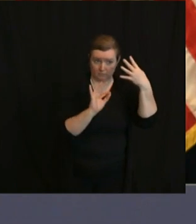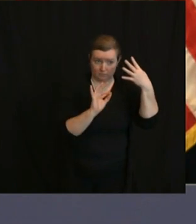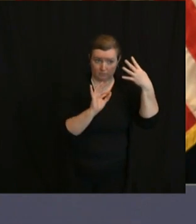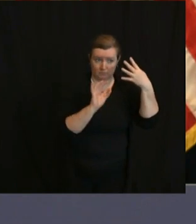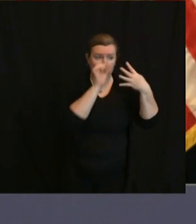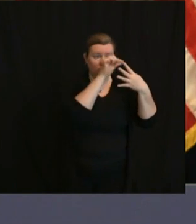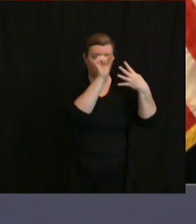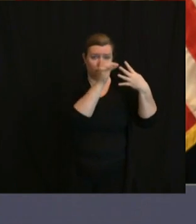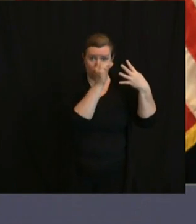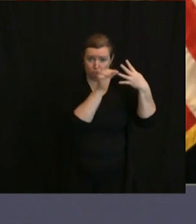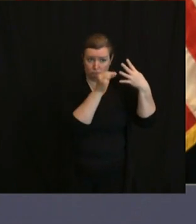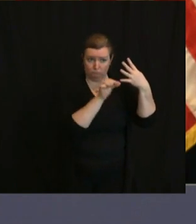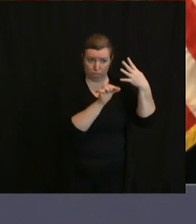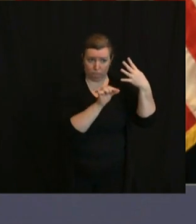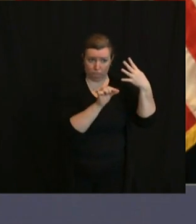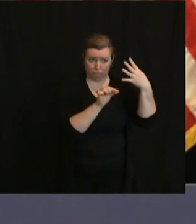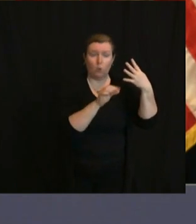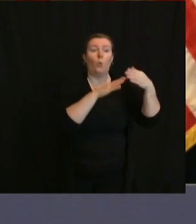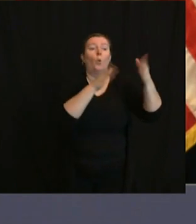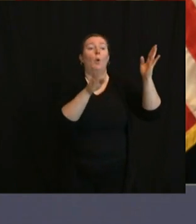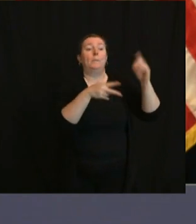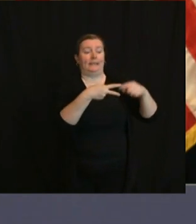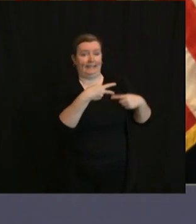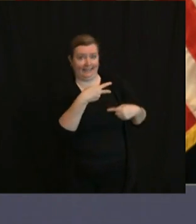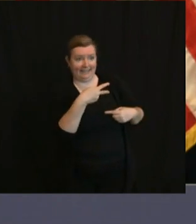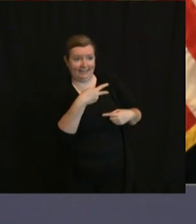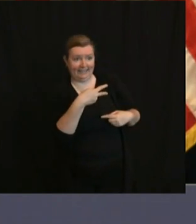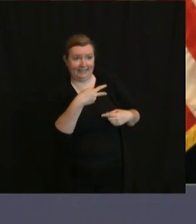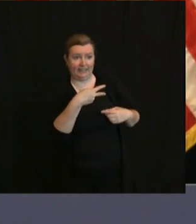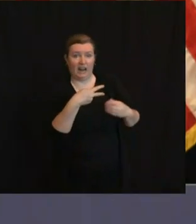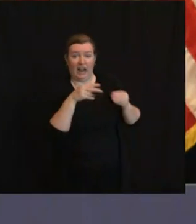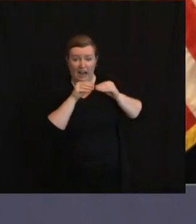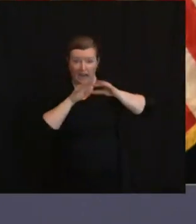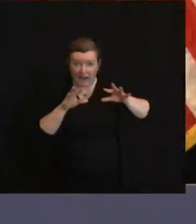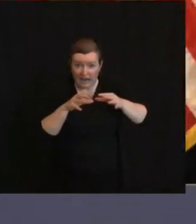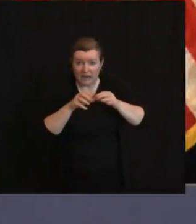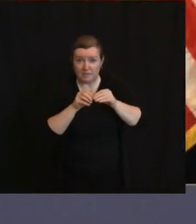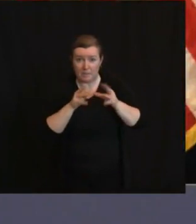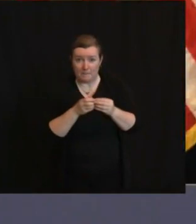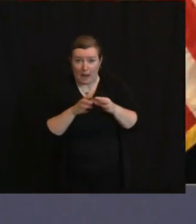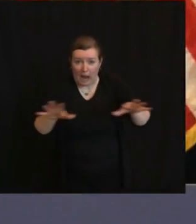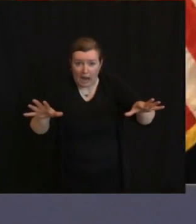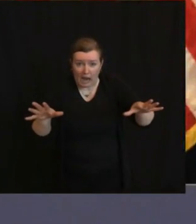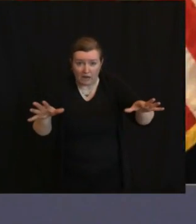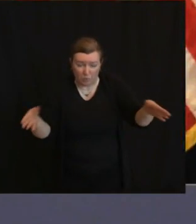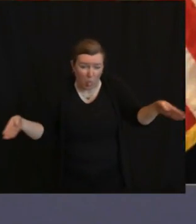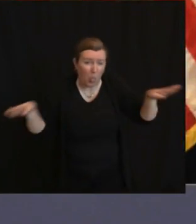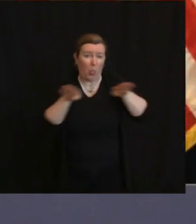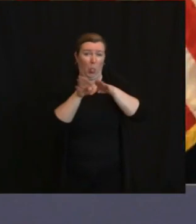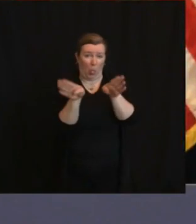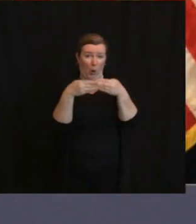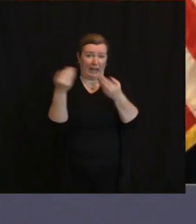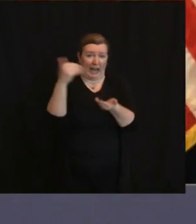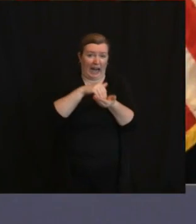YOUR QUESTION FOCUSED ON THE FIRST FOUR AND YOU RIGHTFULLY ASKED COULD WE ENVISION TO SHUT